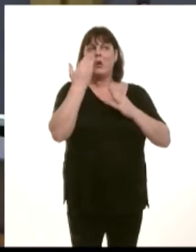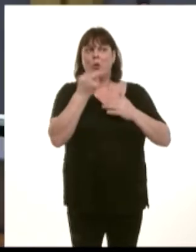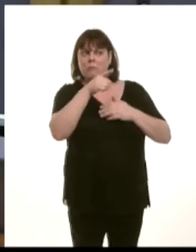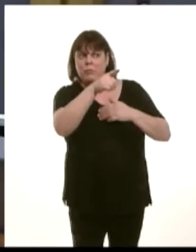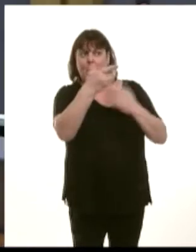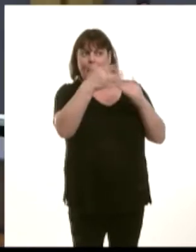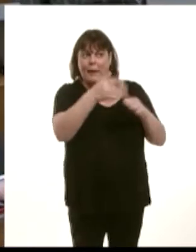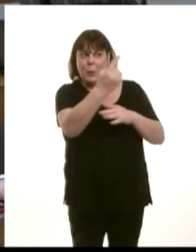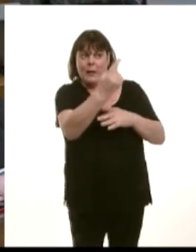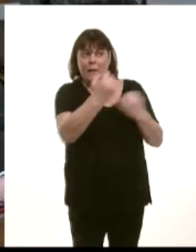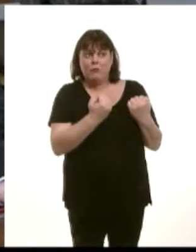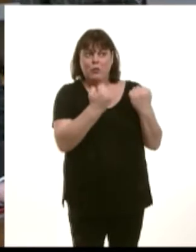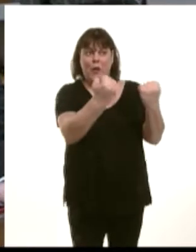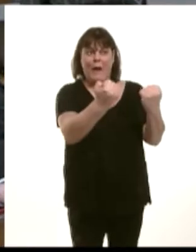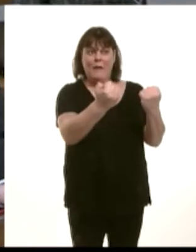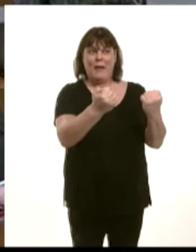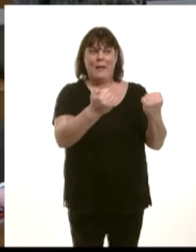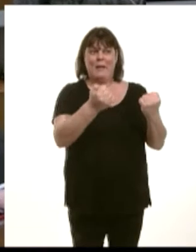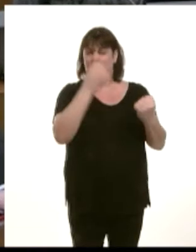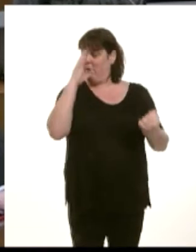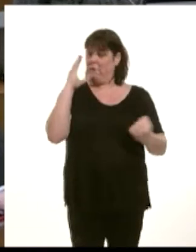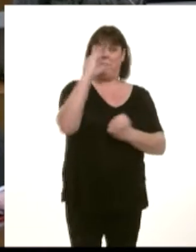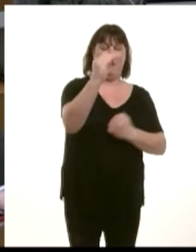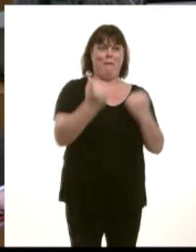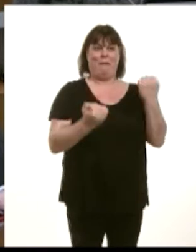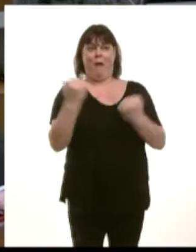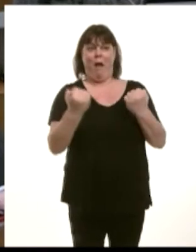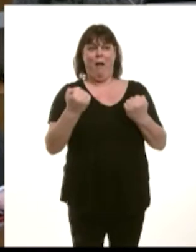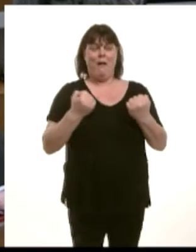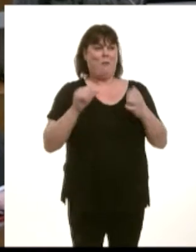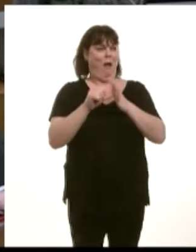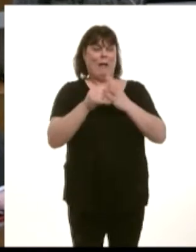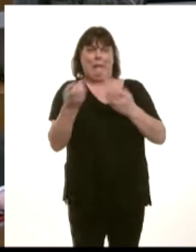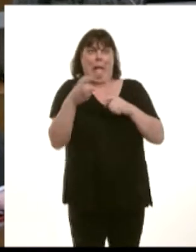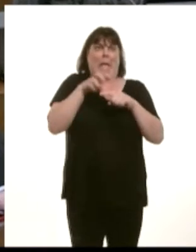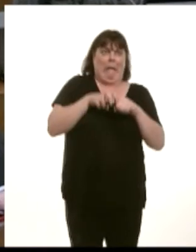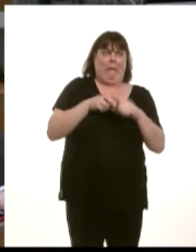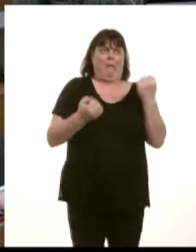know that it’s not a very comfortable thing to have to get into that car for the first time.